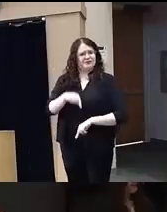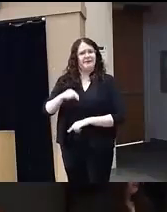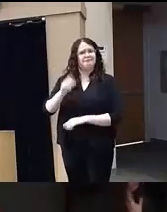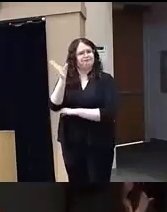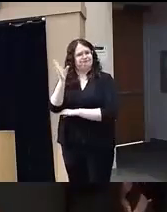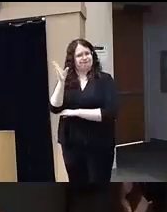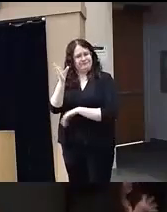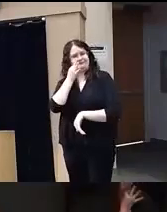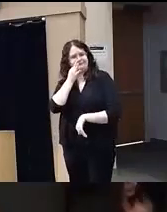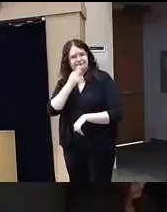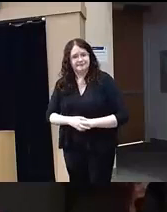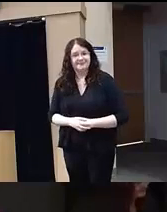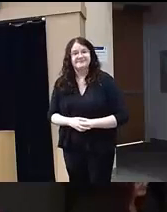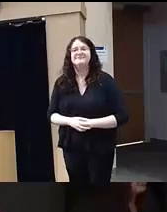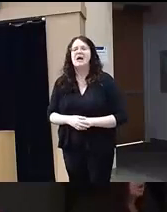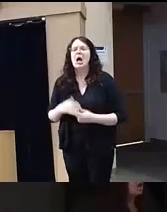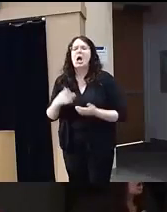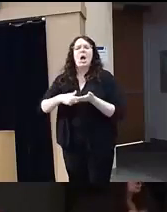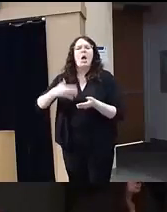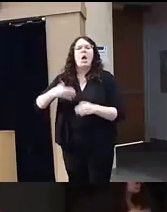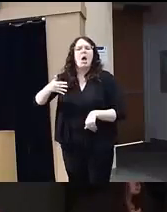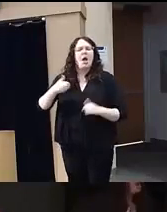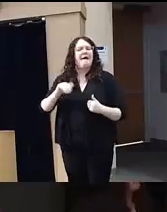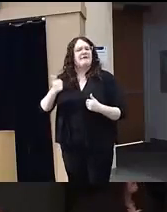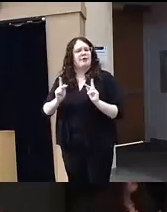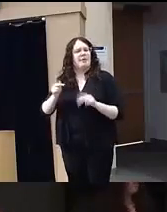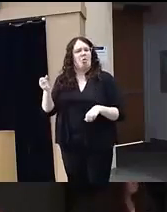um on occasion we'll we have other people rotating in as well but all with a an eye